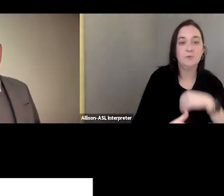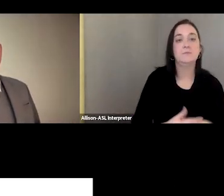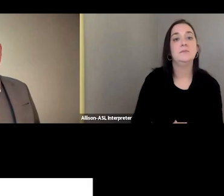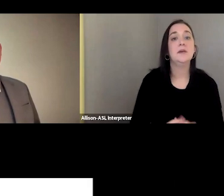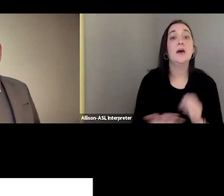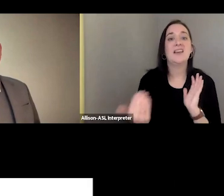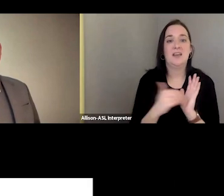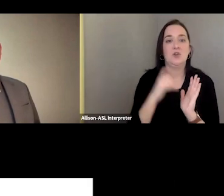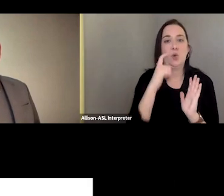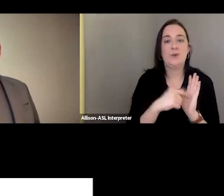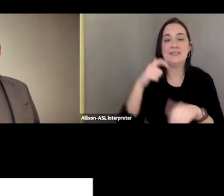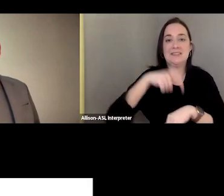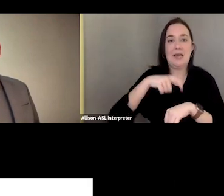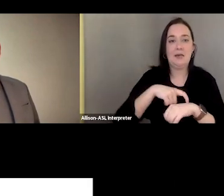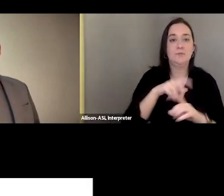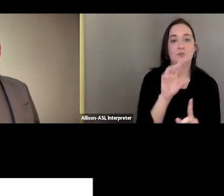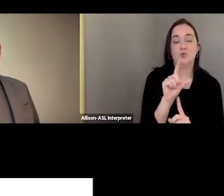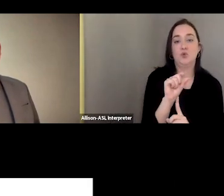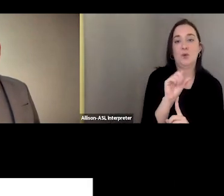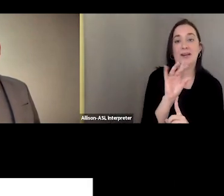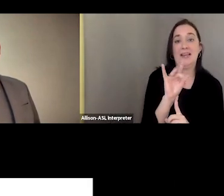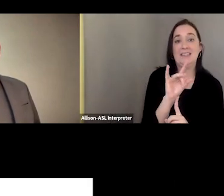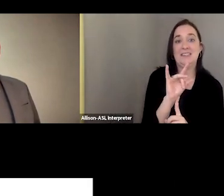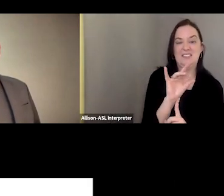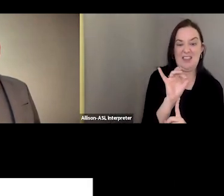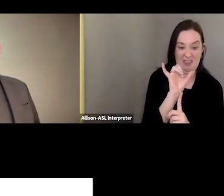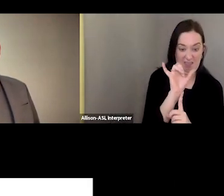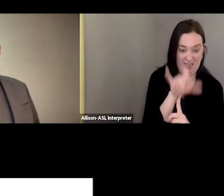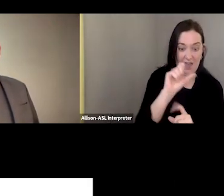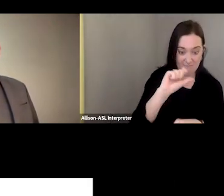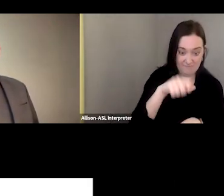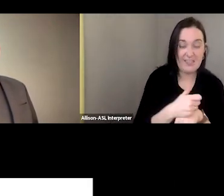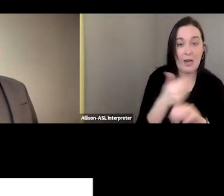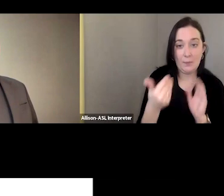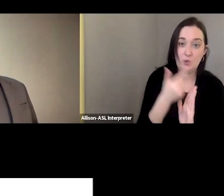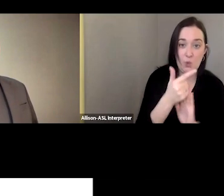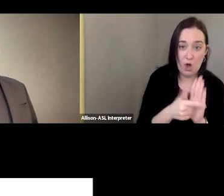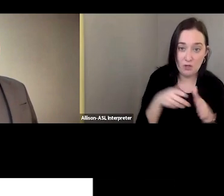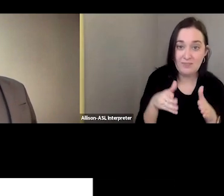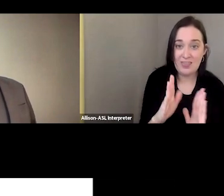You will see in 2018 when the law changed, going forward, what the behavior of looking.